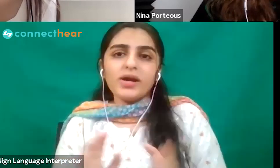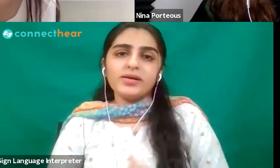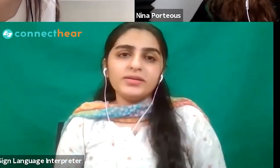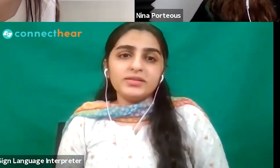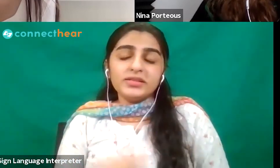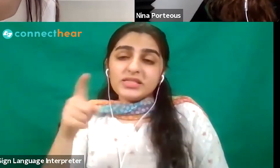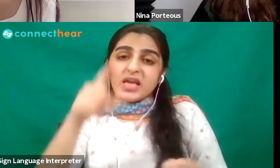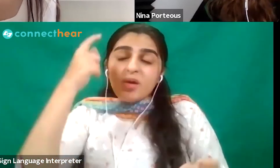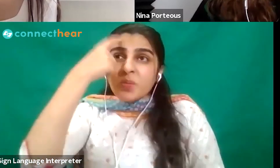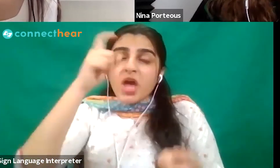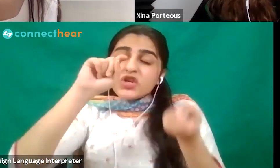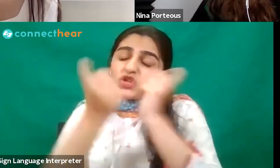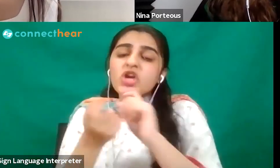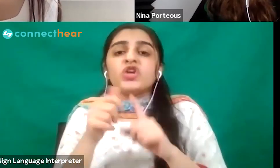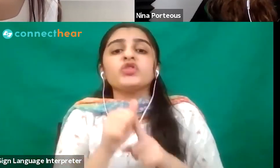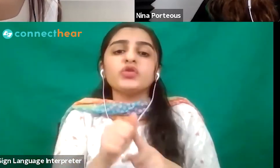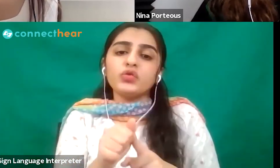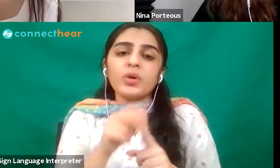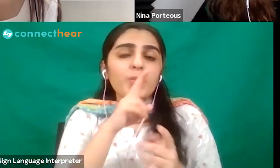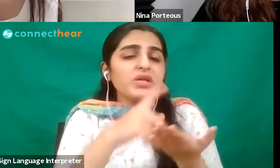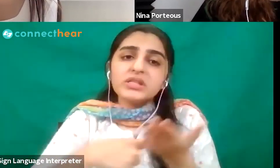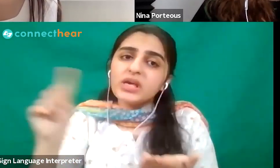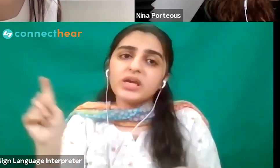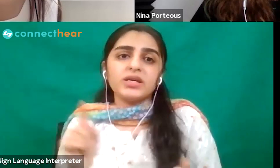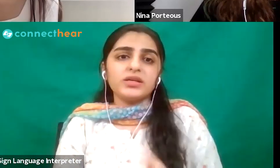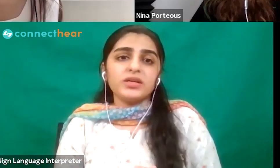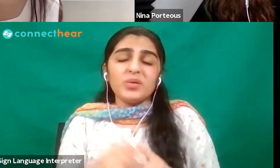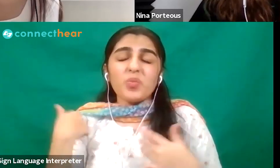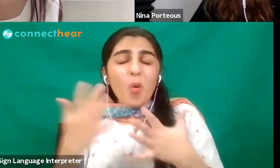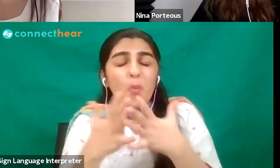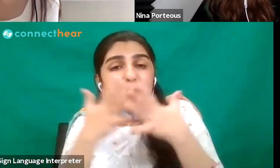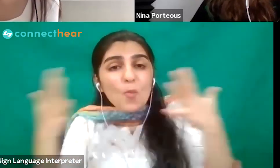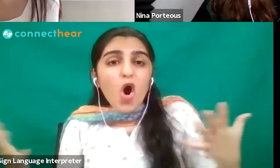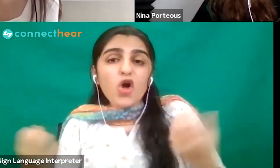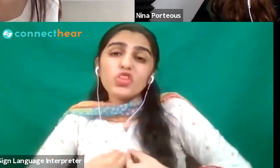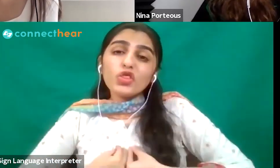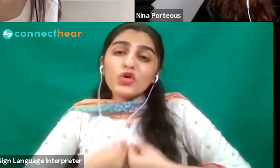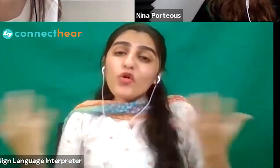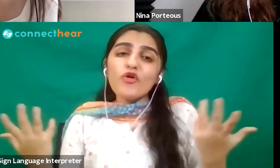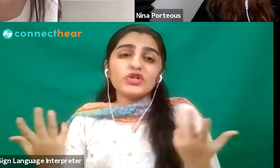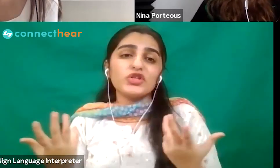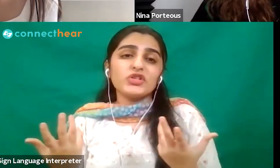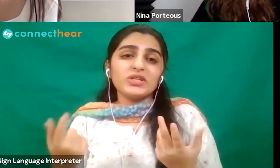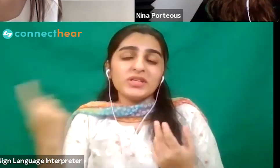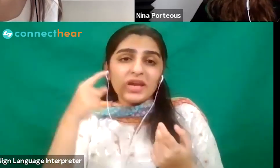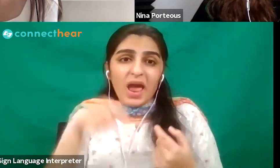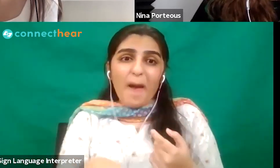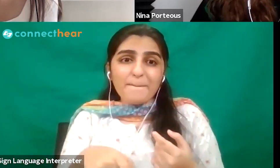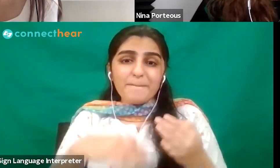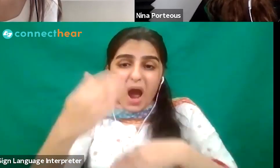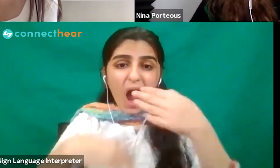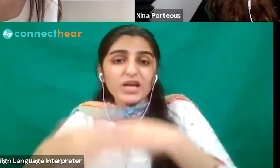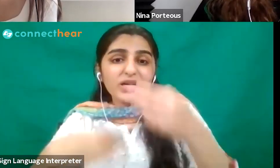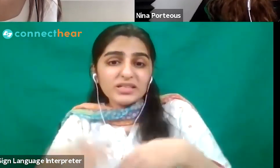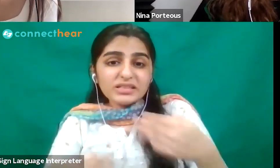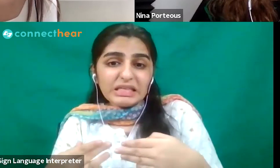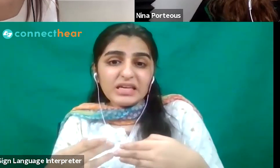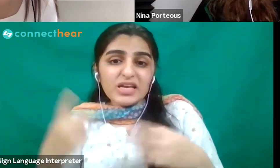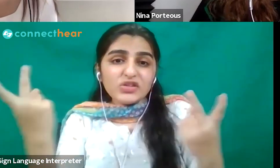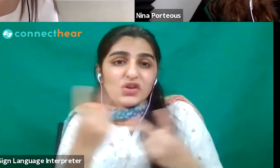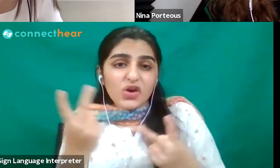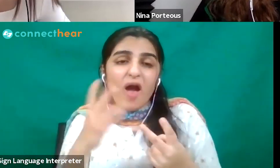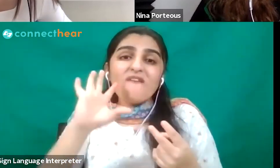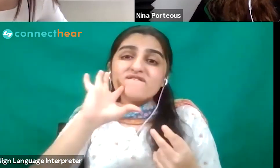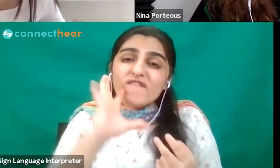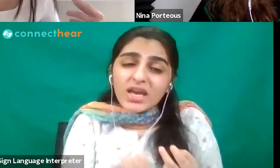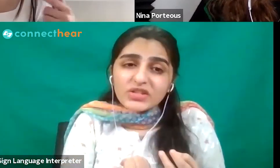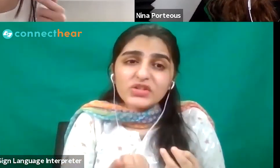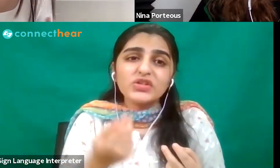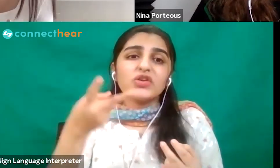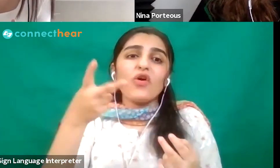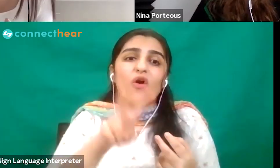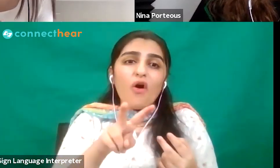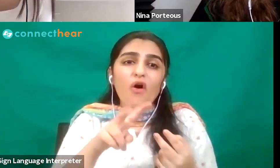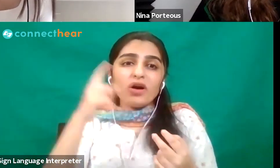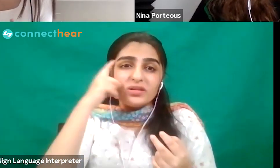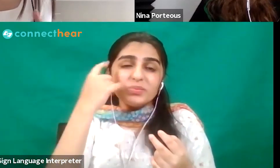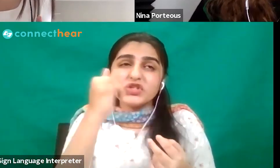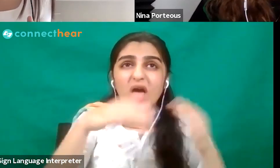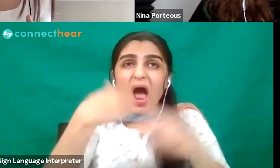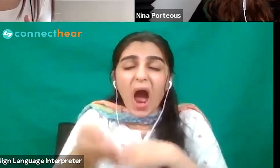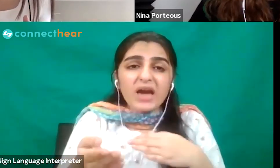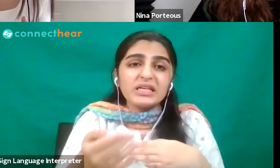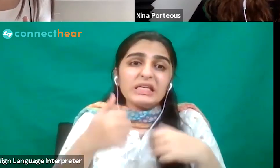Did you feel like maybe you would like, put down because you're hanging lawsuit discriminated or bullied and any of those today, tied to you. And how did you sort of overcome them.